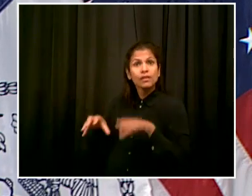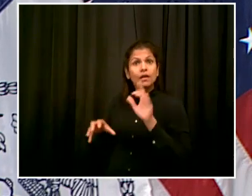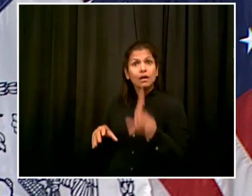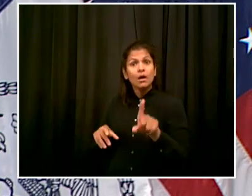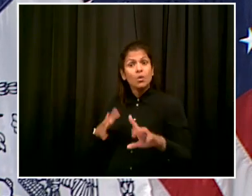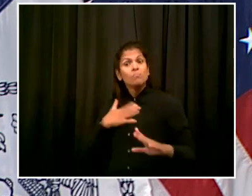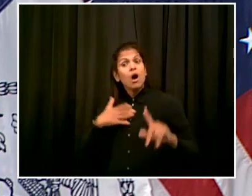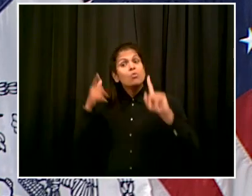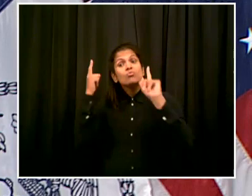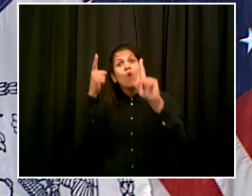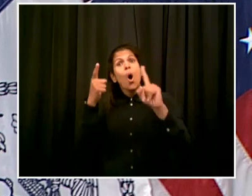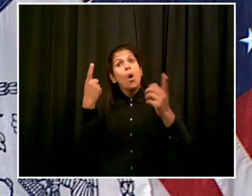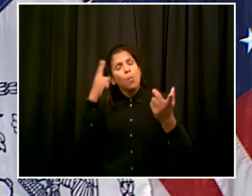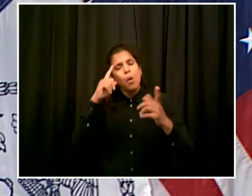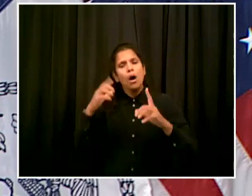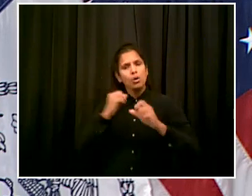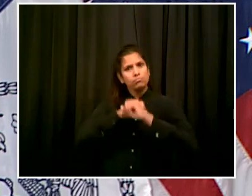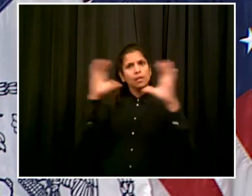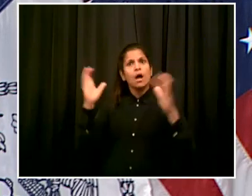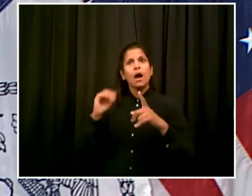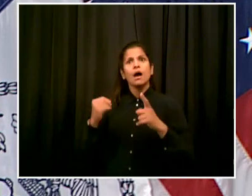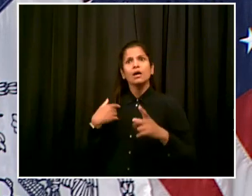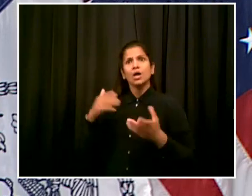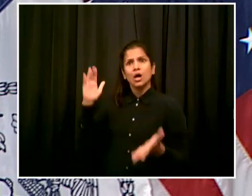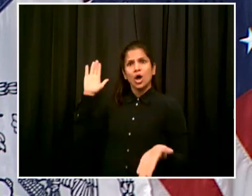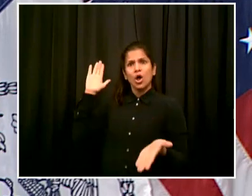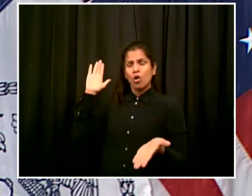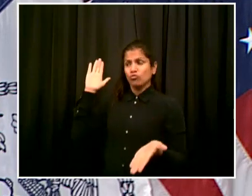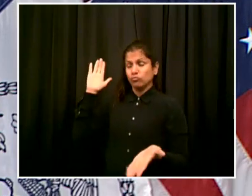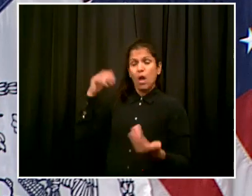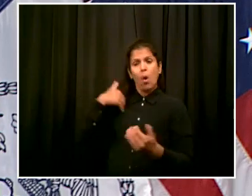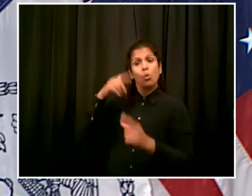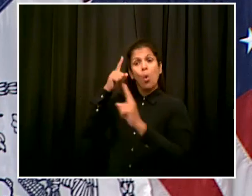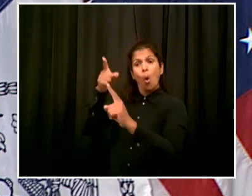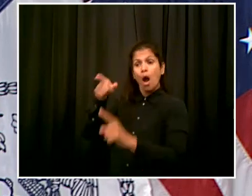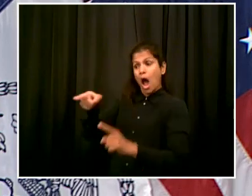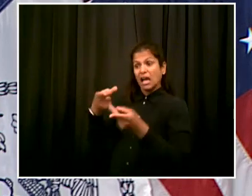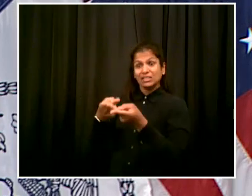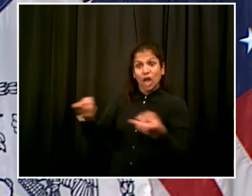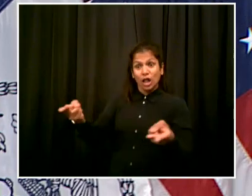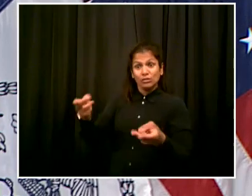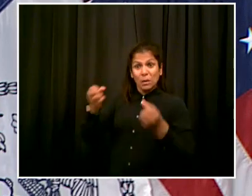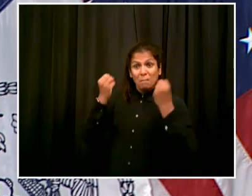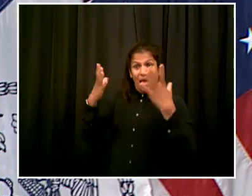TO REDUCE THE NUMBER OF THOSE IN SHEERLT. WE WILL HAVE A LOT MORE TO SAY TONHAIT N THE